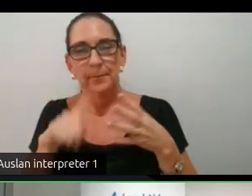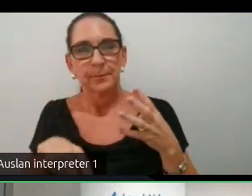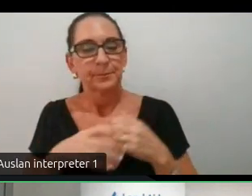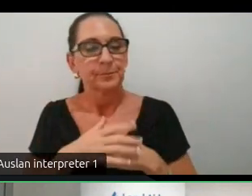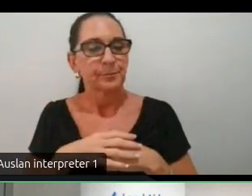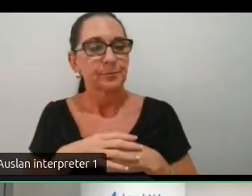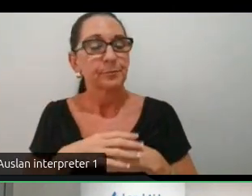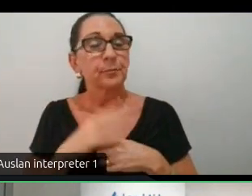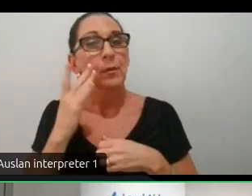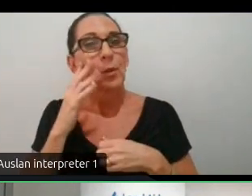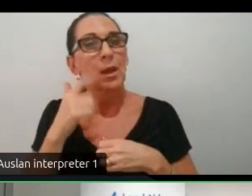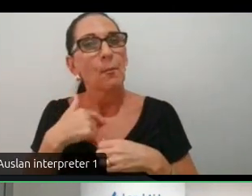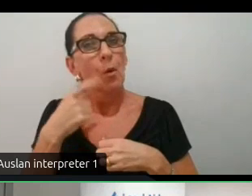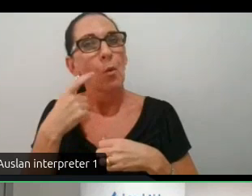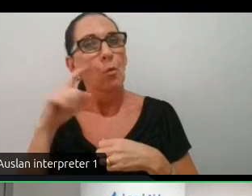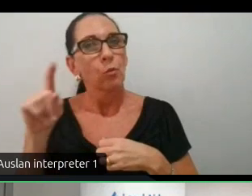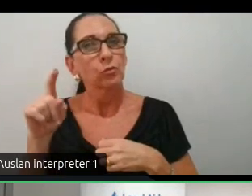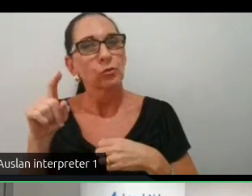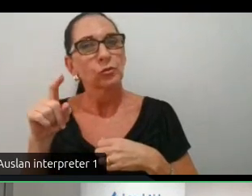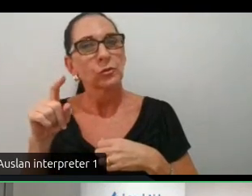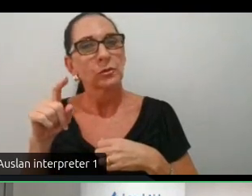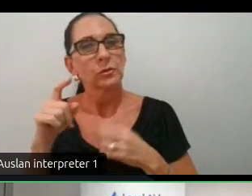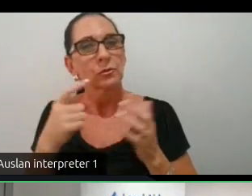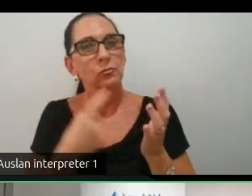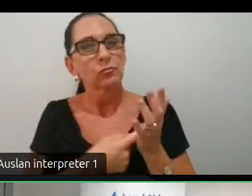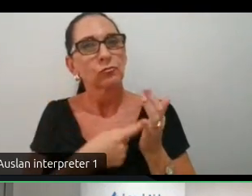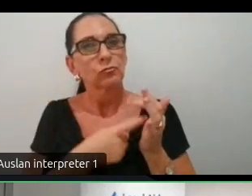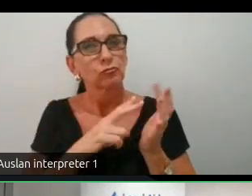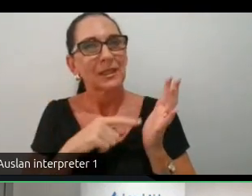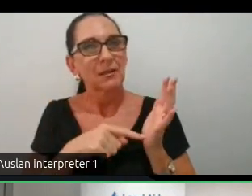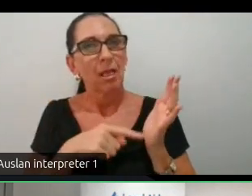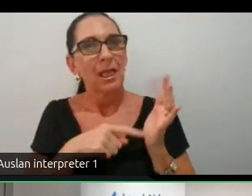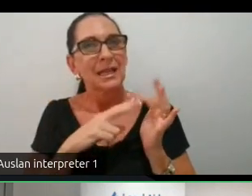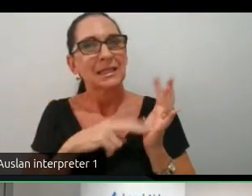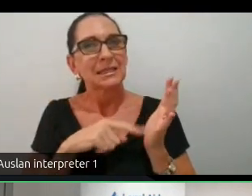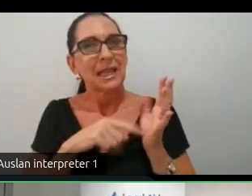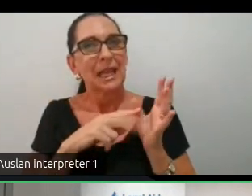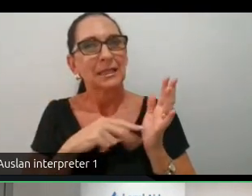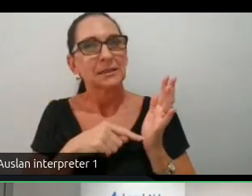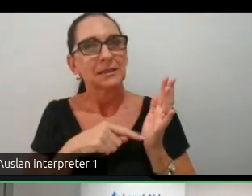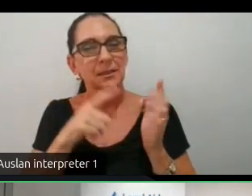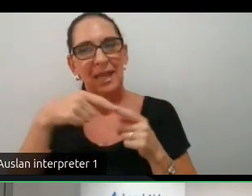Um so the first one is when ordering rental um when ordering rental tenants to leave a property